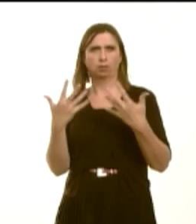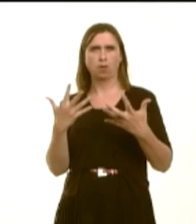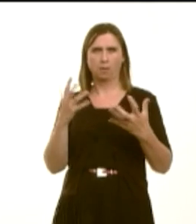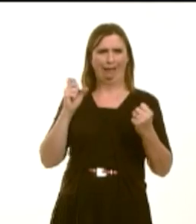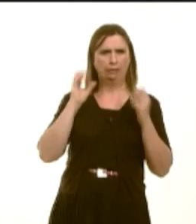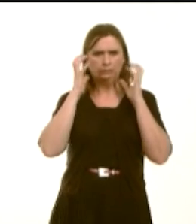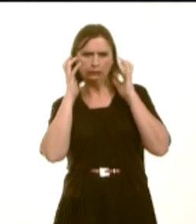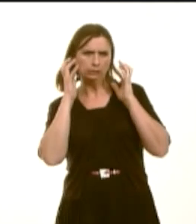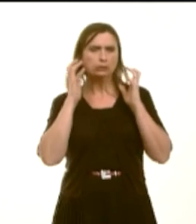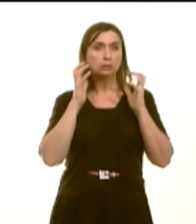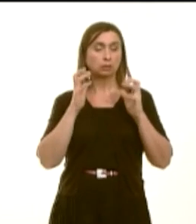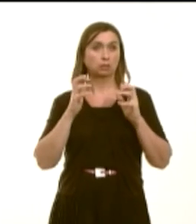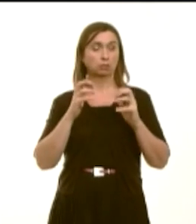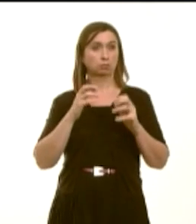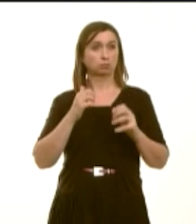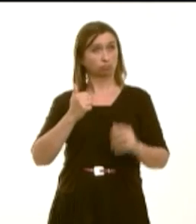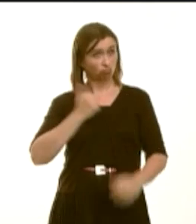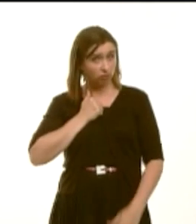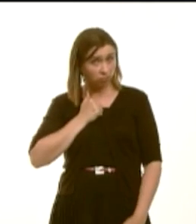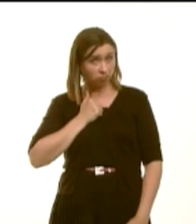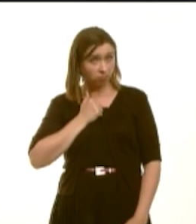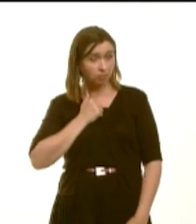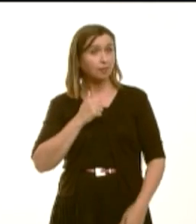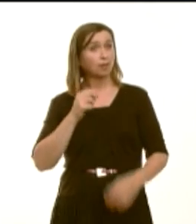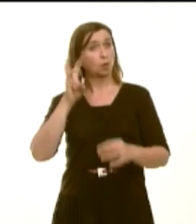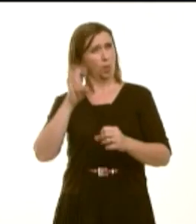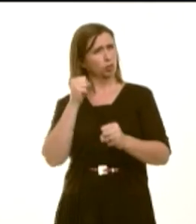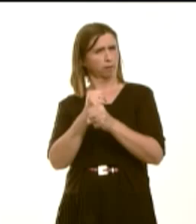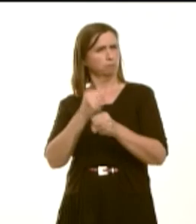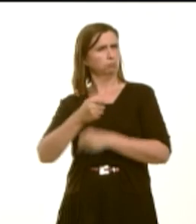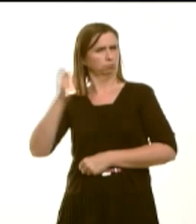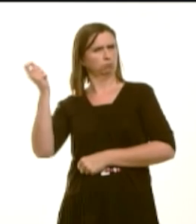First Minister agree with me that itís high time that the Welsh Government took an initiative